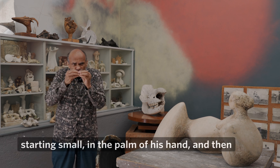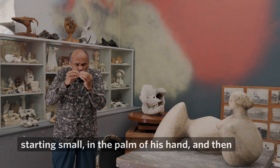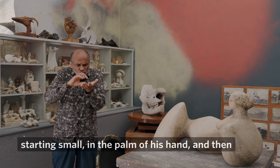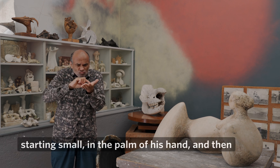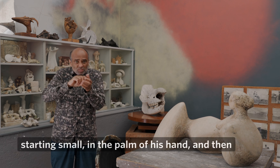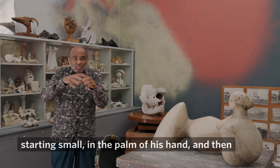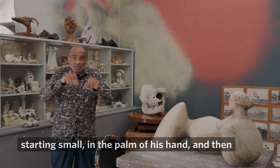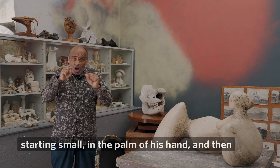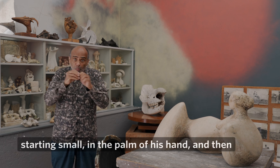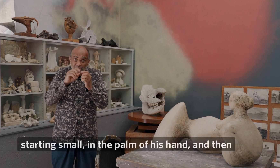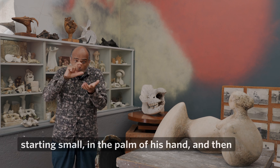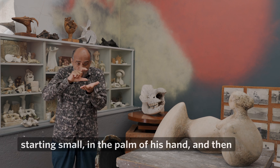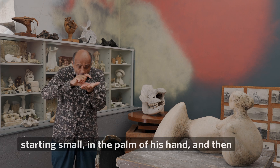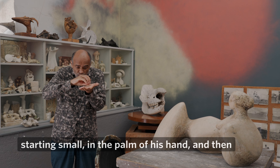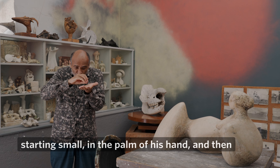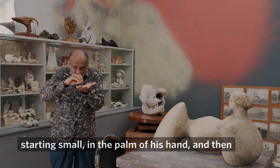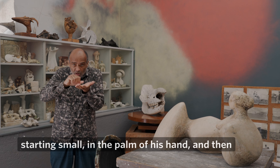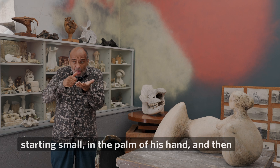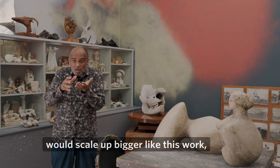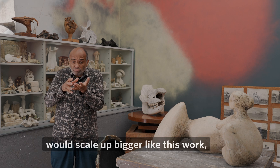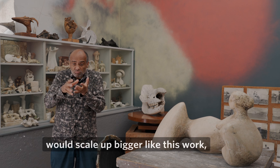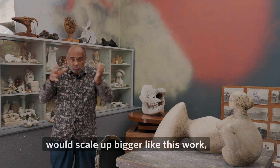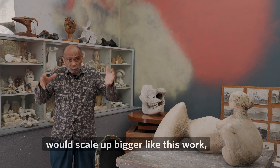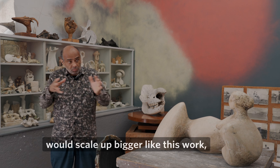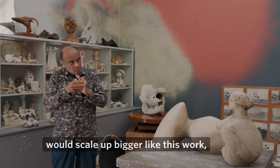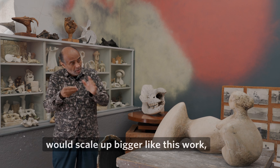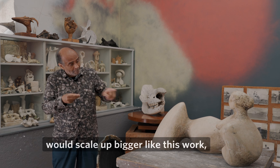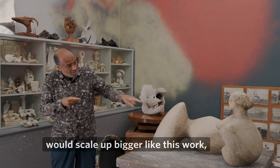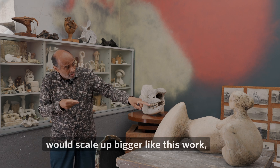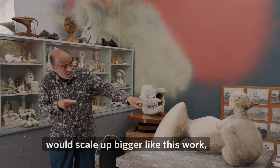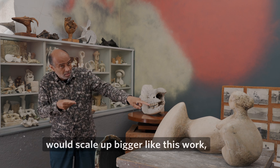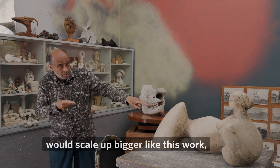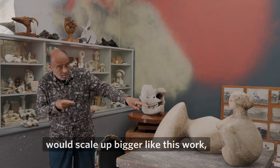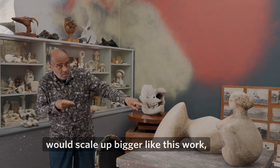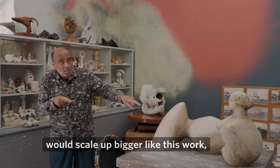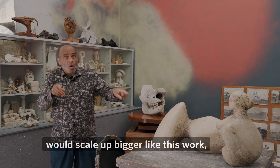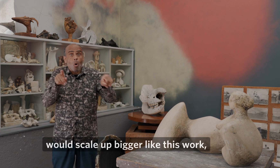starting small, in the palm of his hand, and then would scale up bigger like this work,